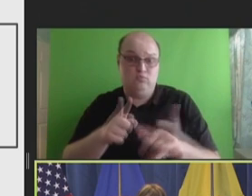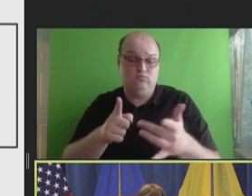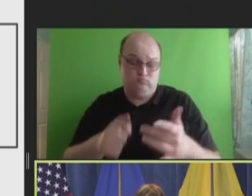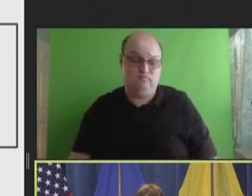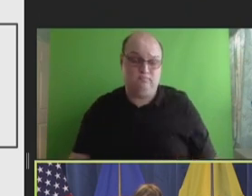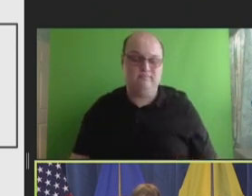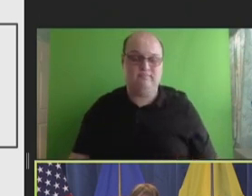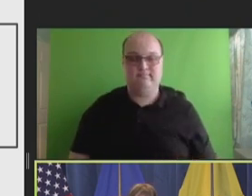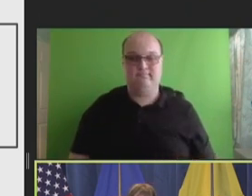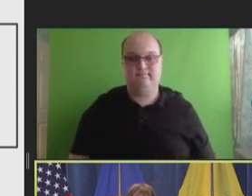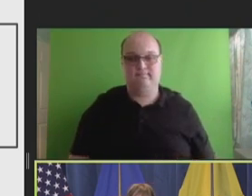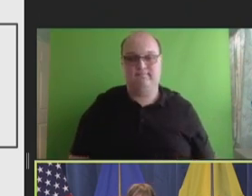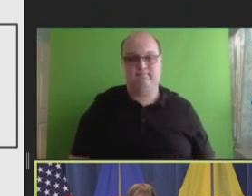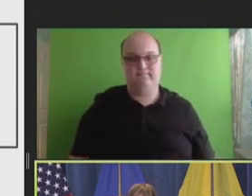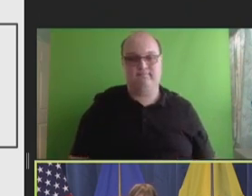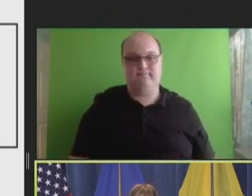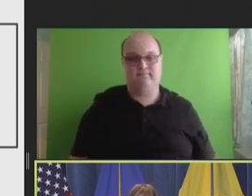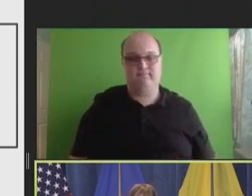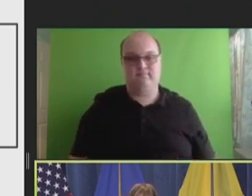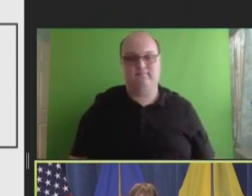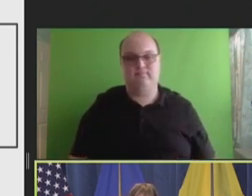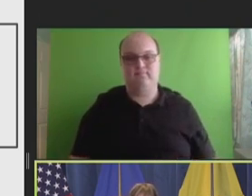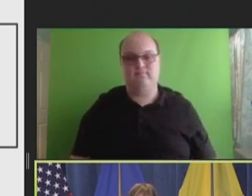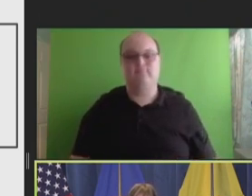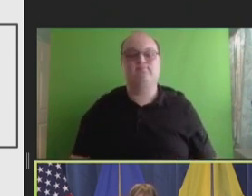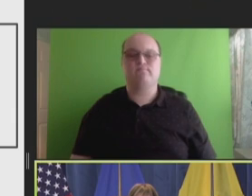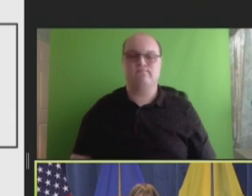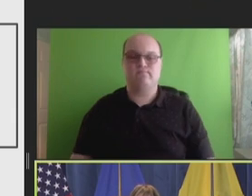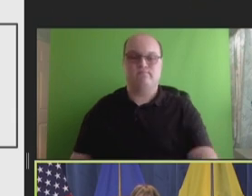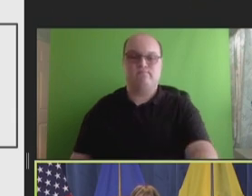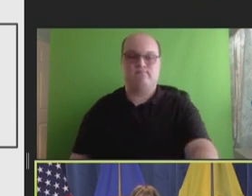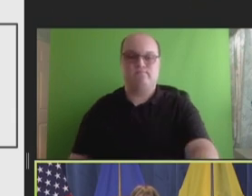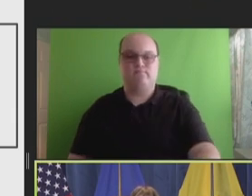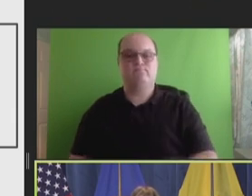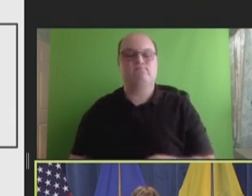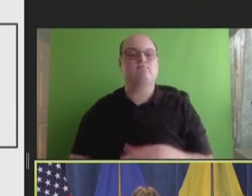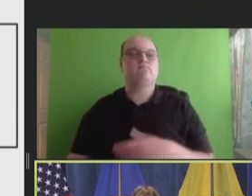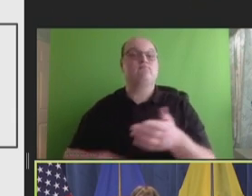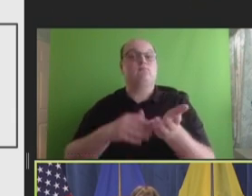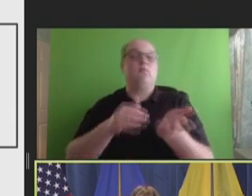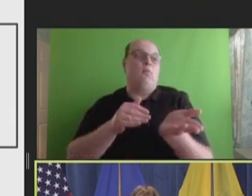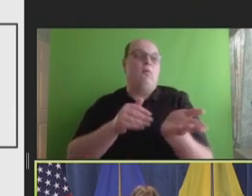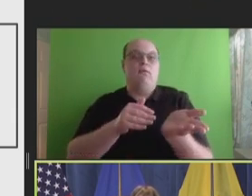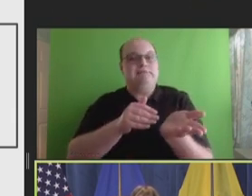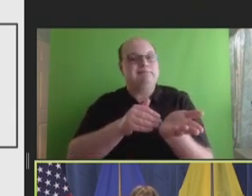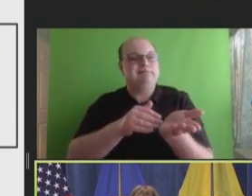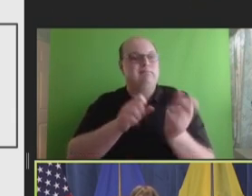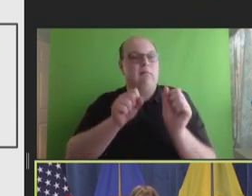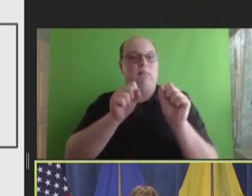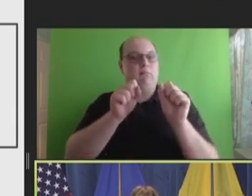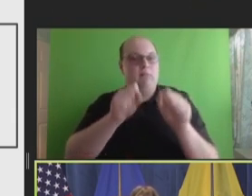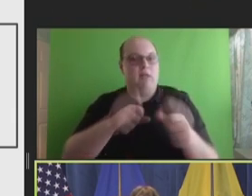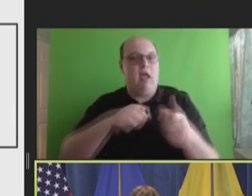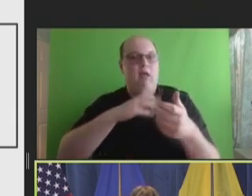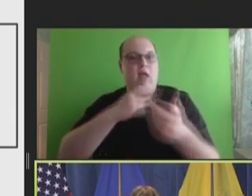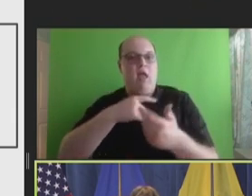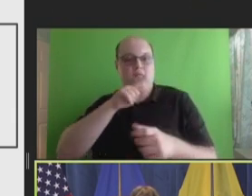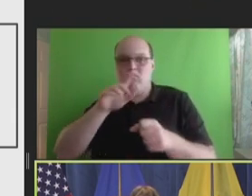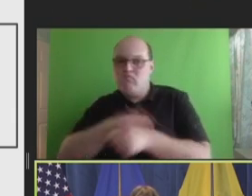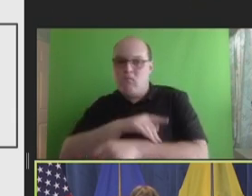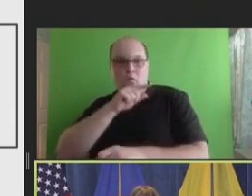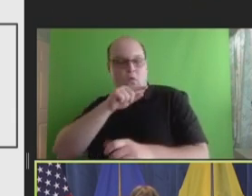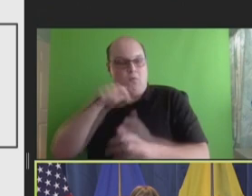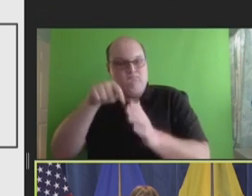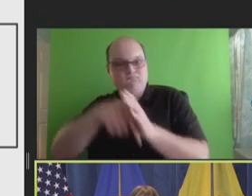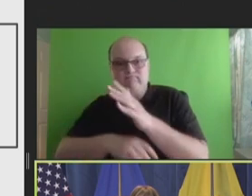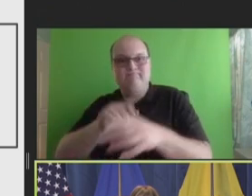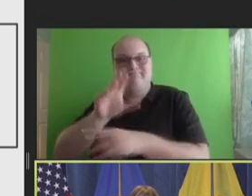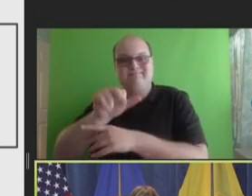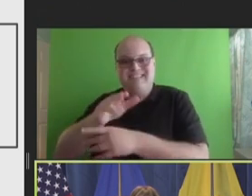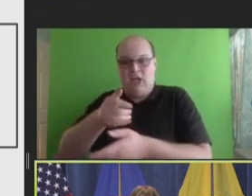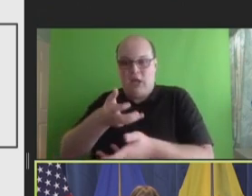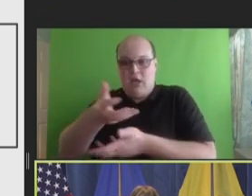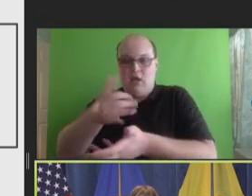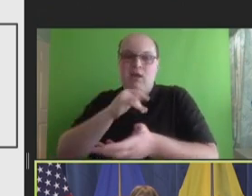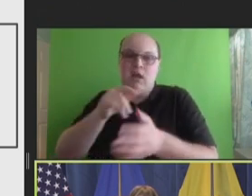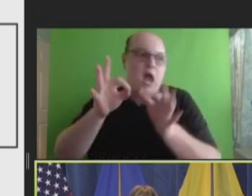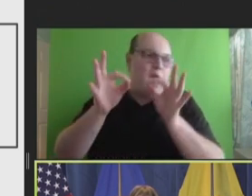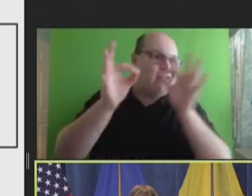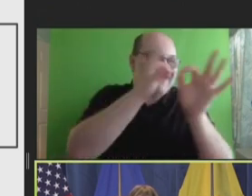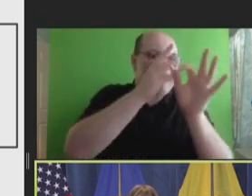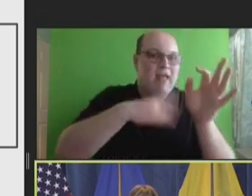So, when a clinician is able to deliver quality care without being distracted by other unnecessary